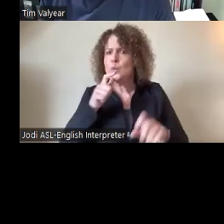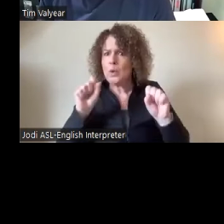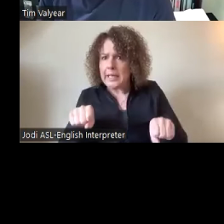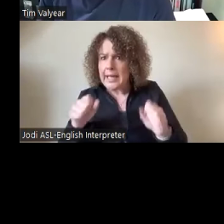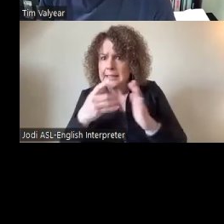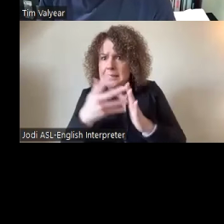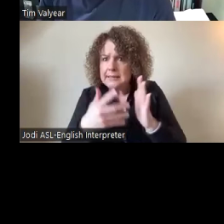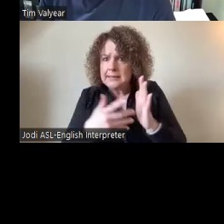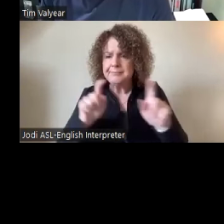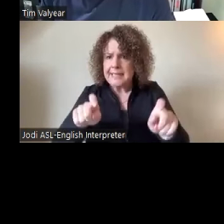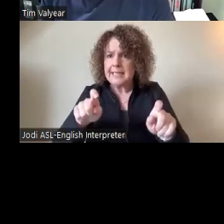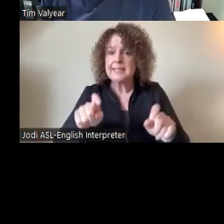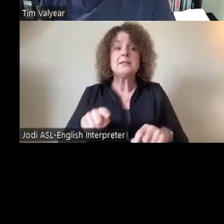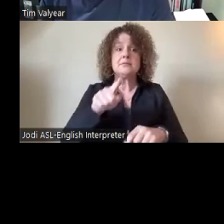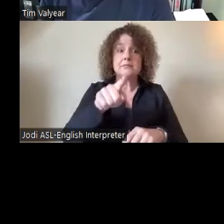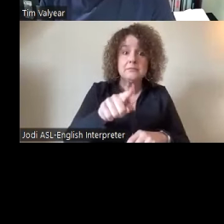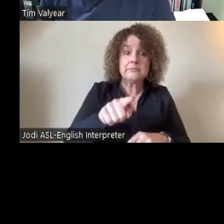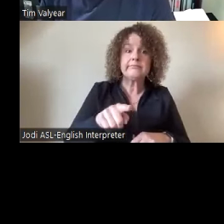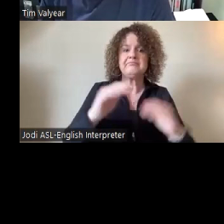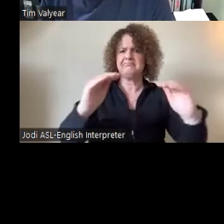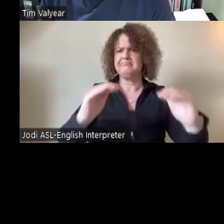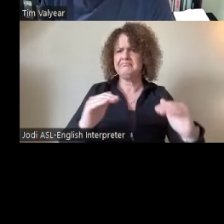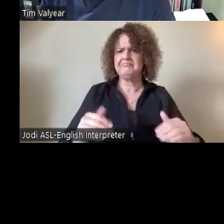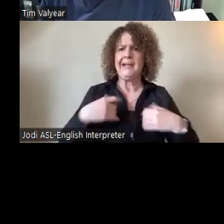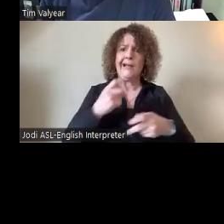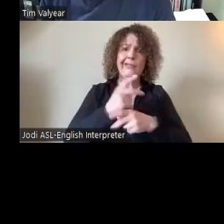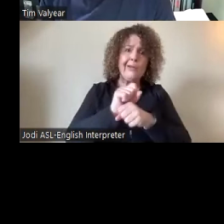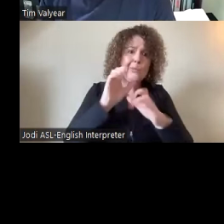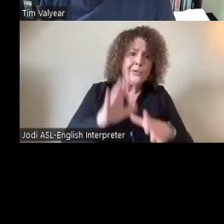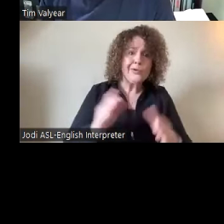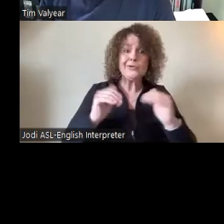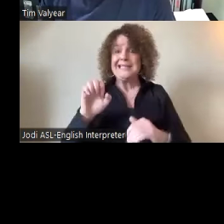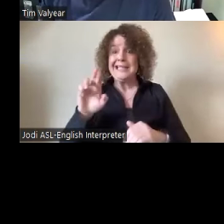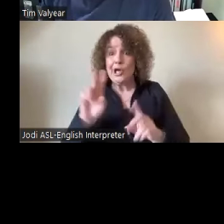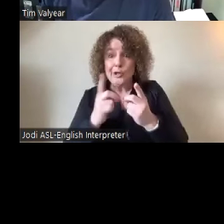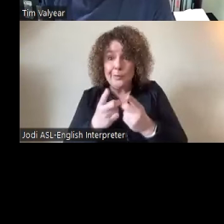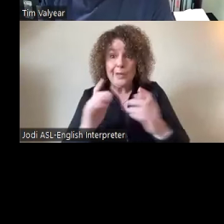slide. Get tested for COVID-19 if you're eligible